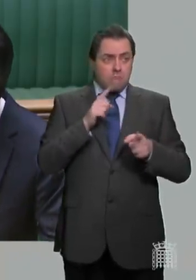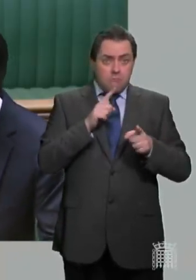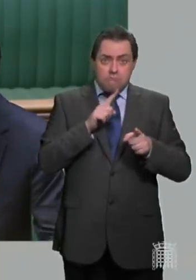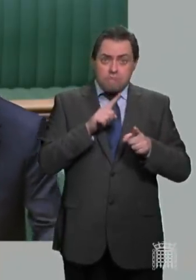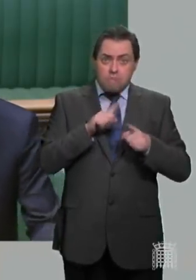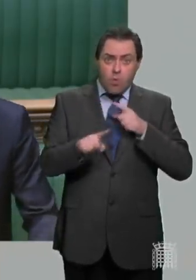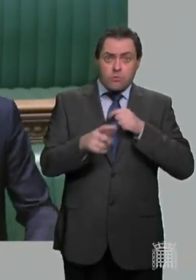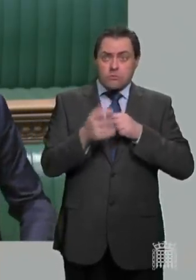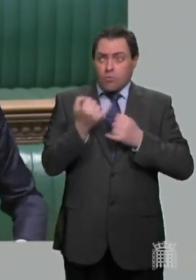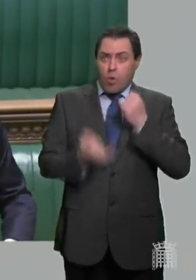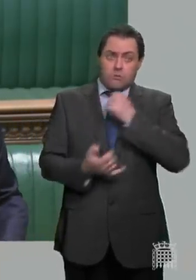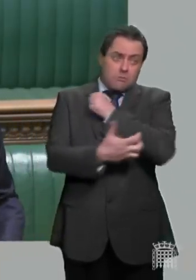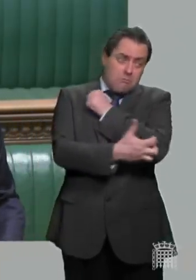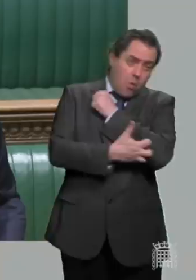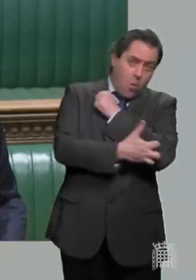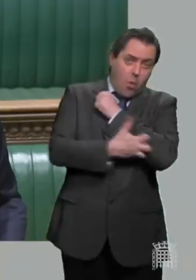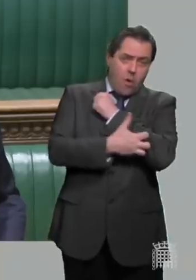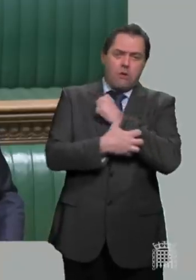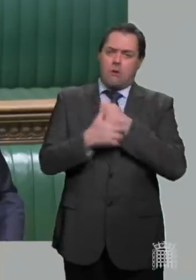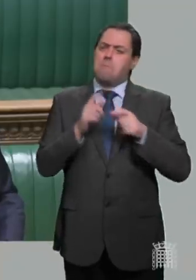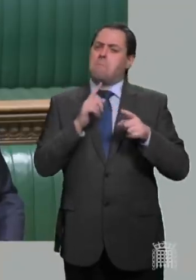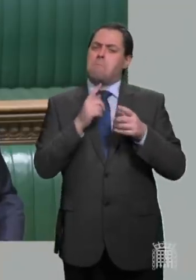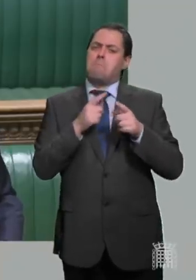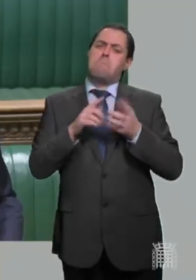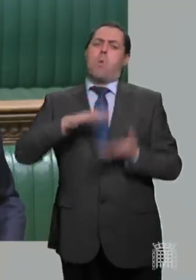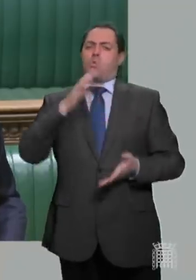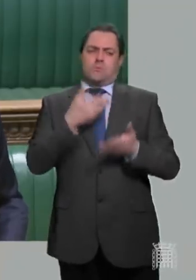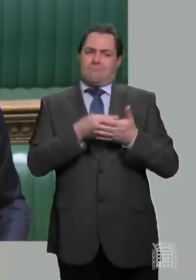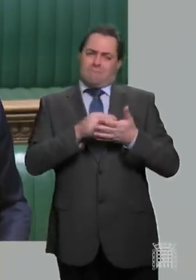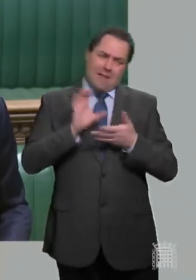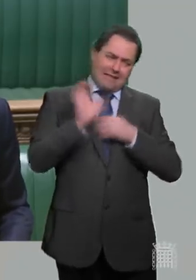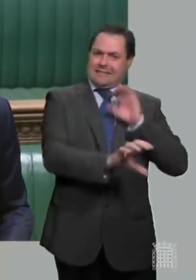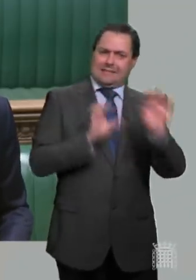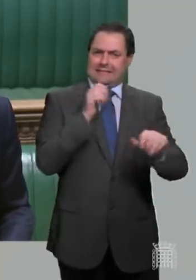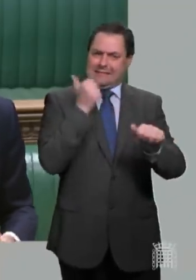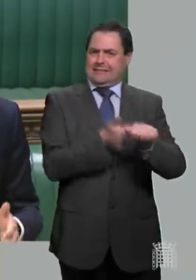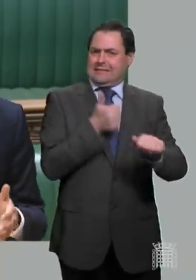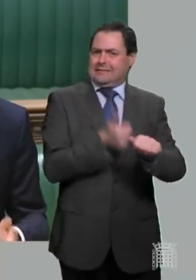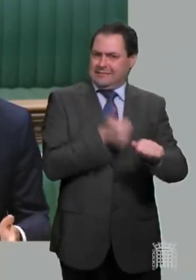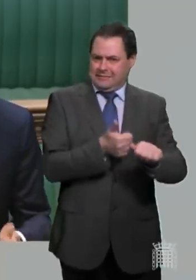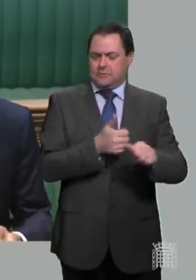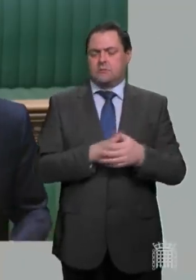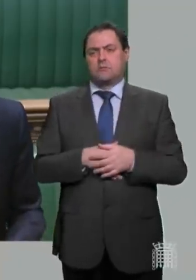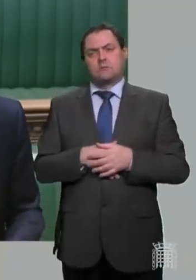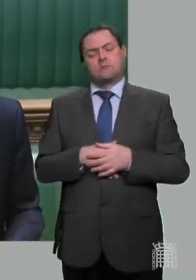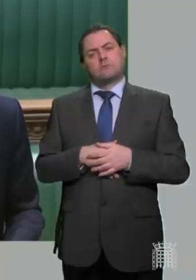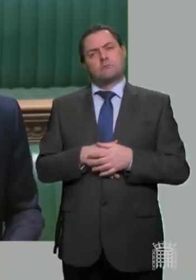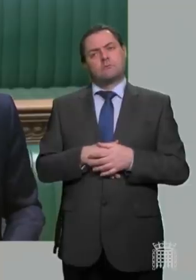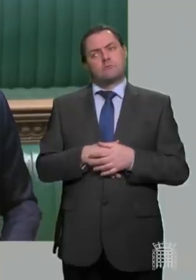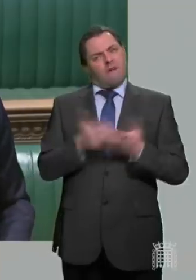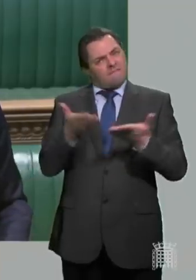from our interventions, and our approach to fixing the public finances will be fair too, asking more